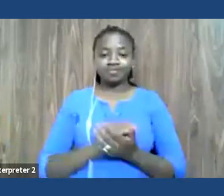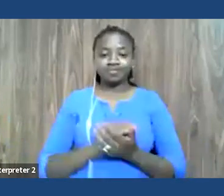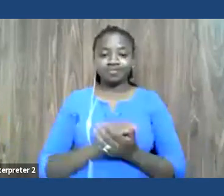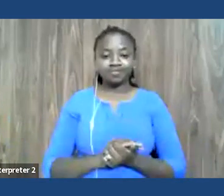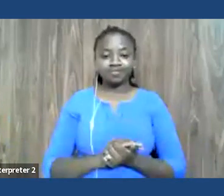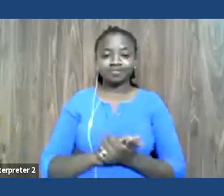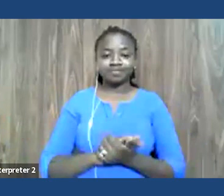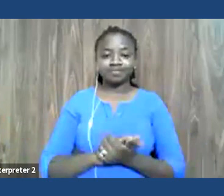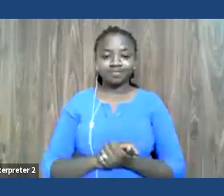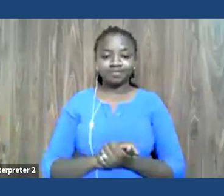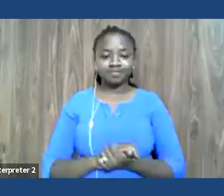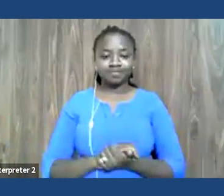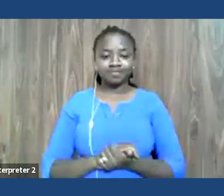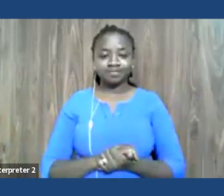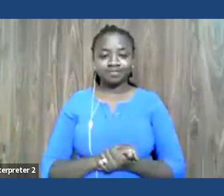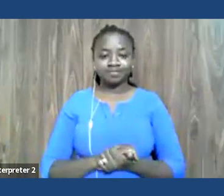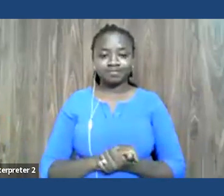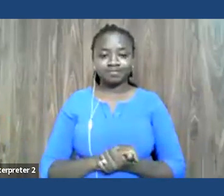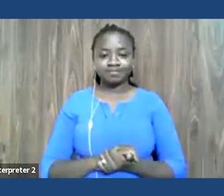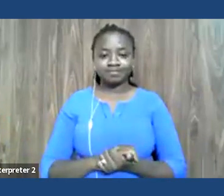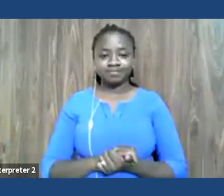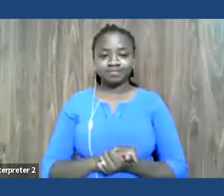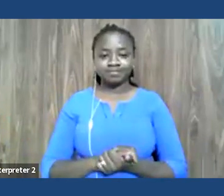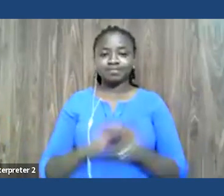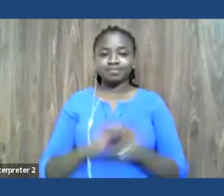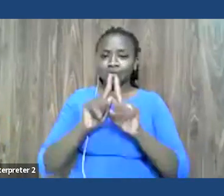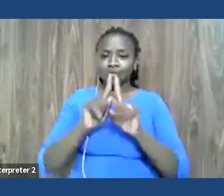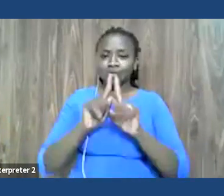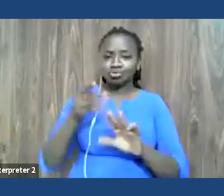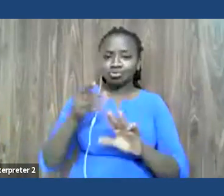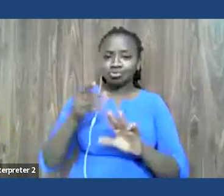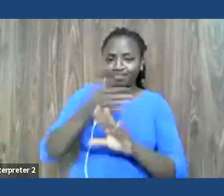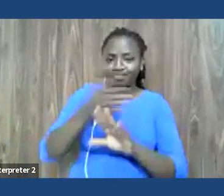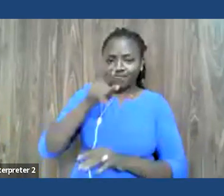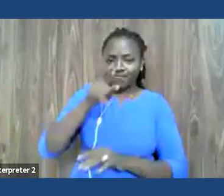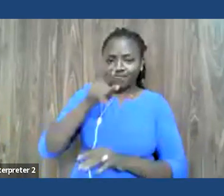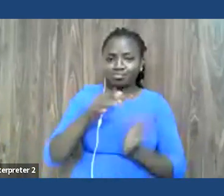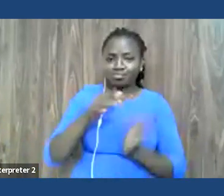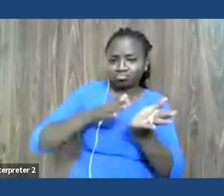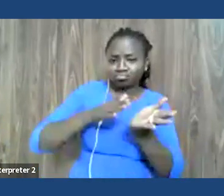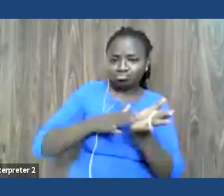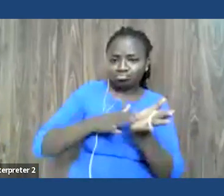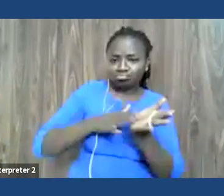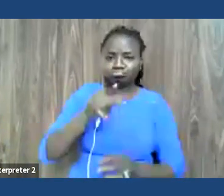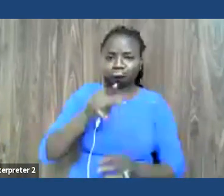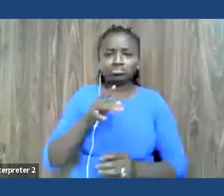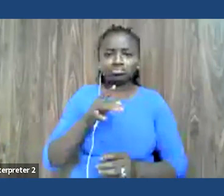It's interesting in Bethany's opening comment, you talked about older people is not a group.